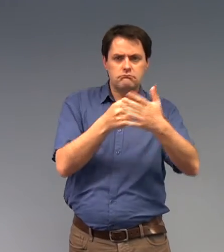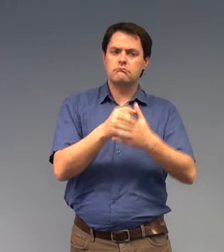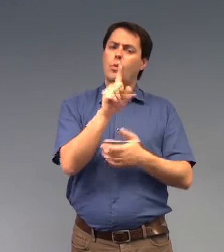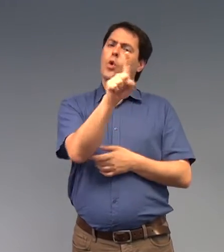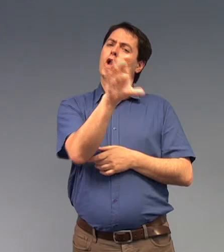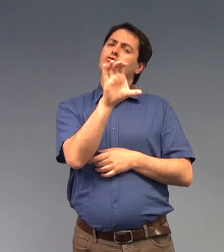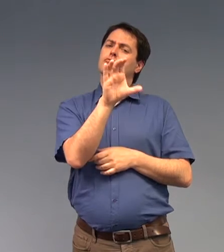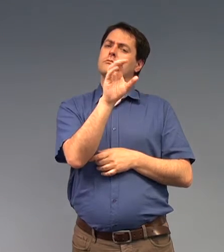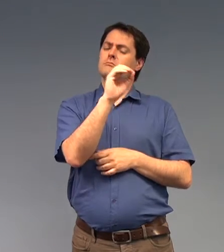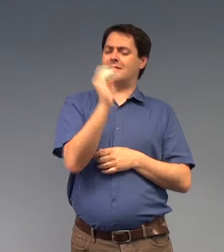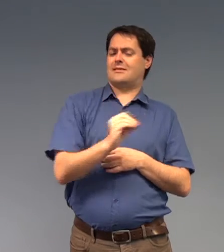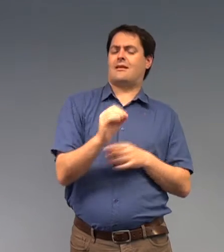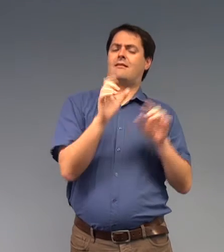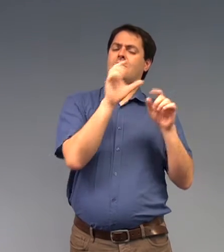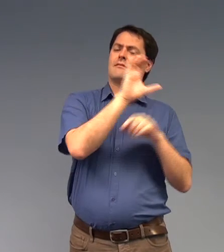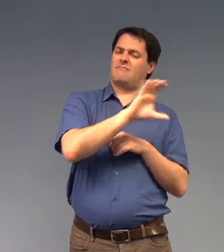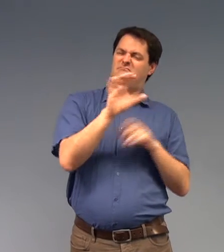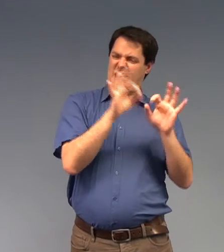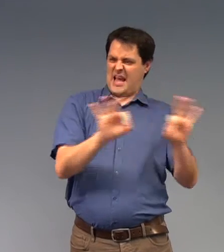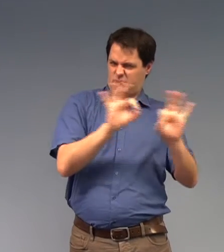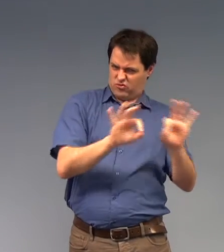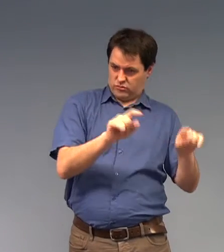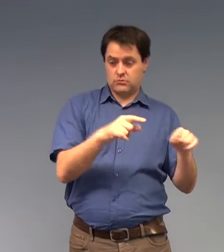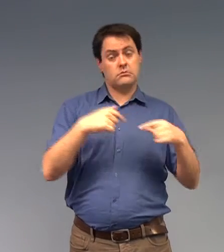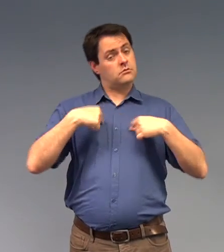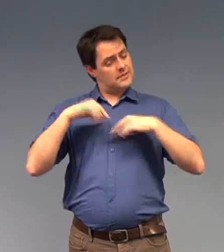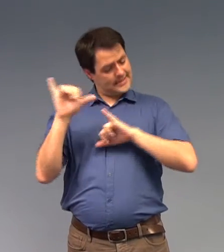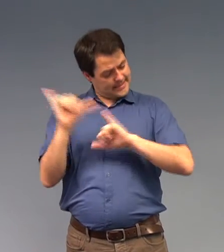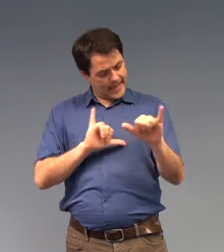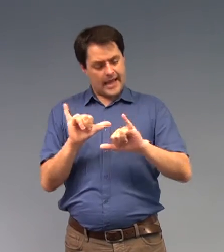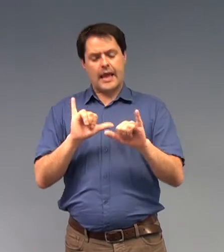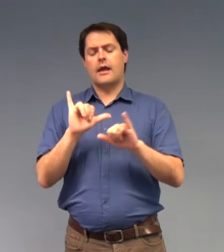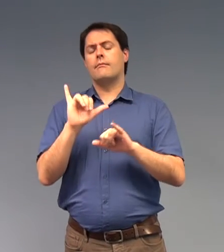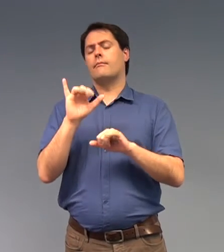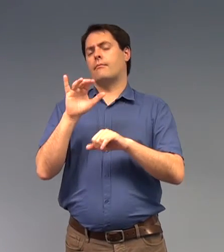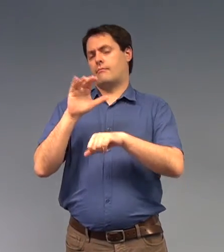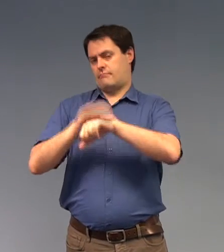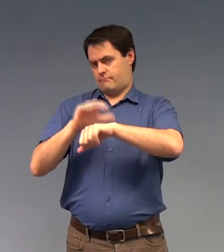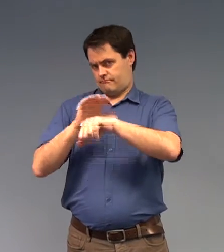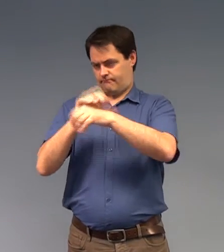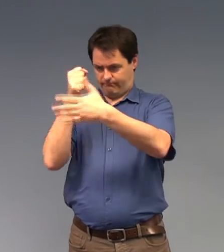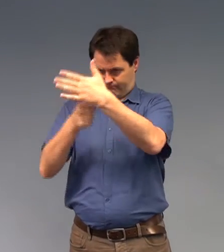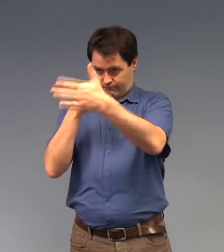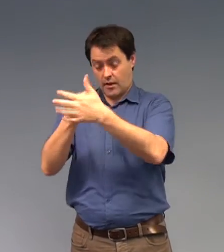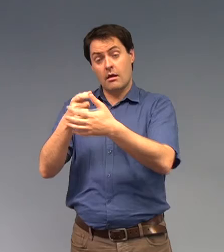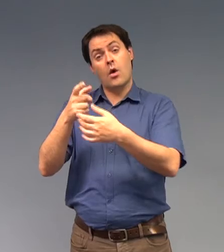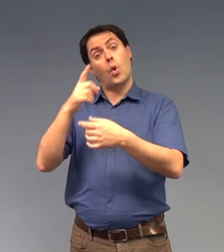But those days are gone now, at least in the UK and the US. So, we had a similar lobby in the UK.